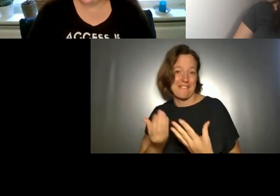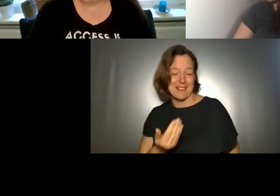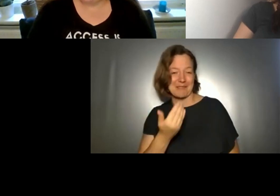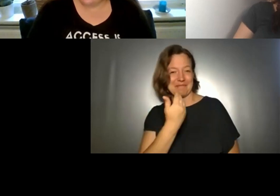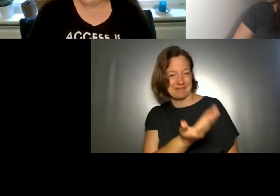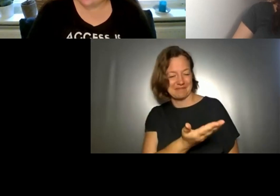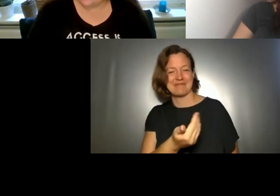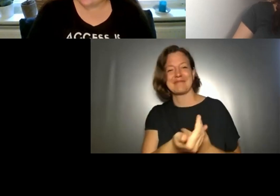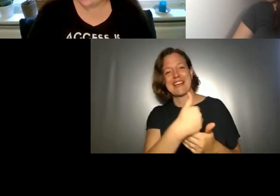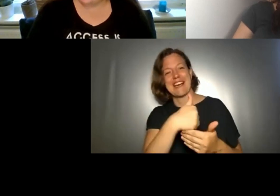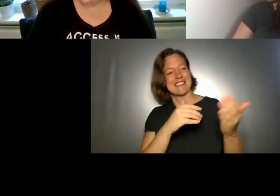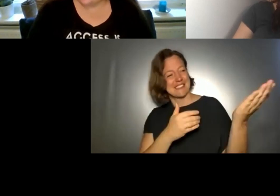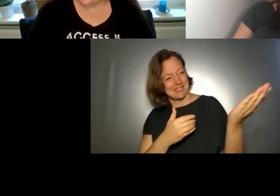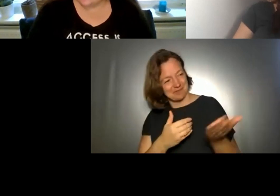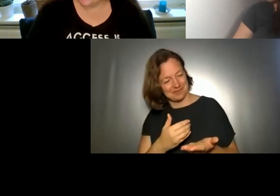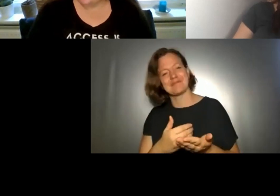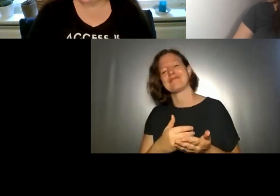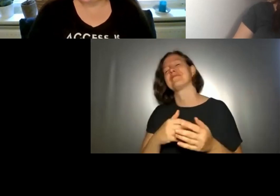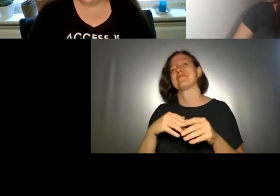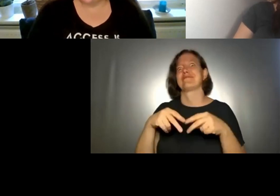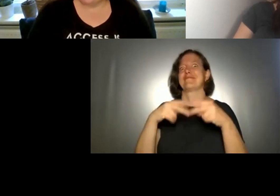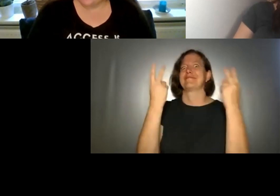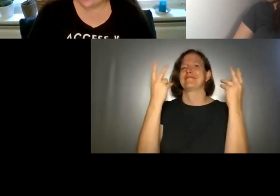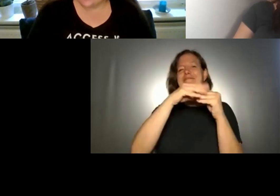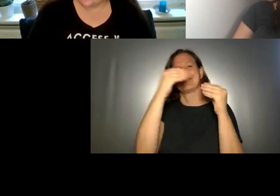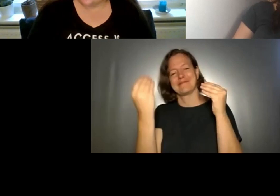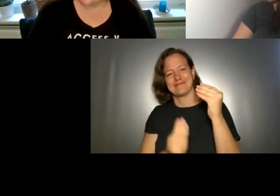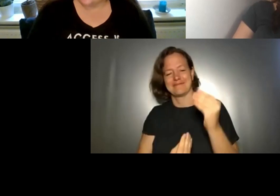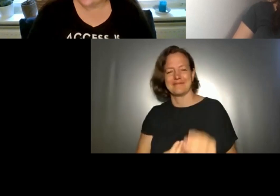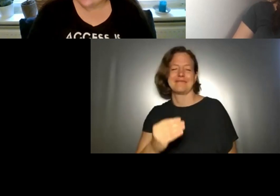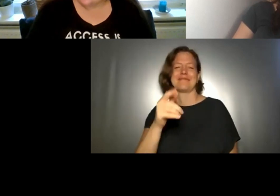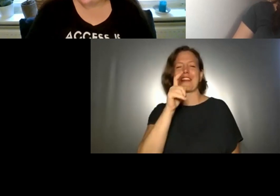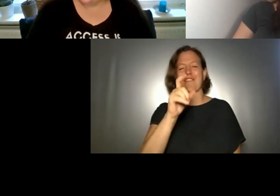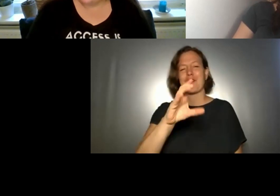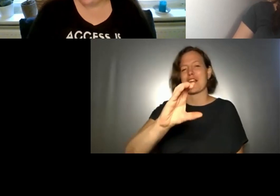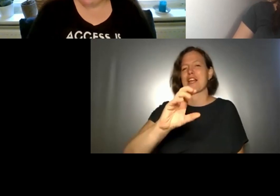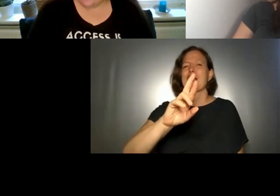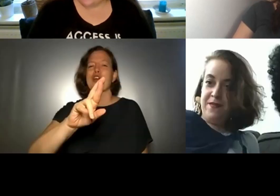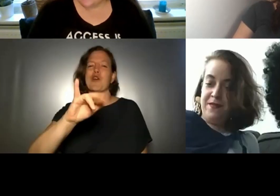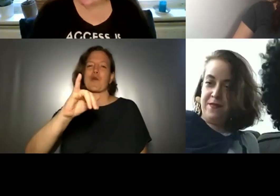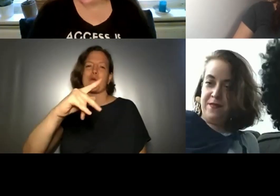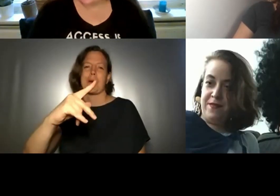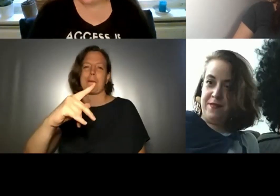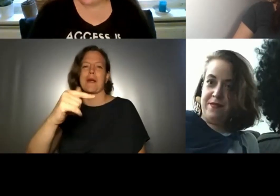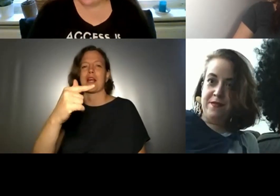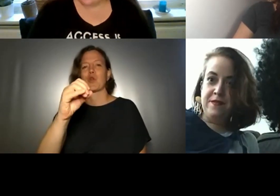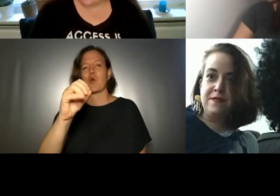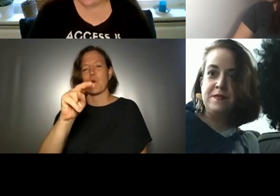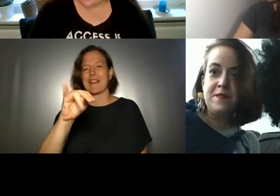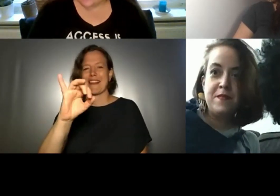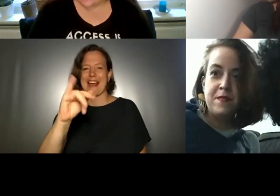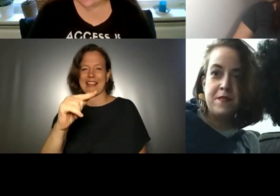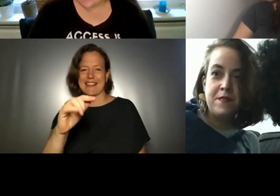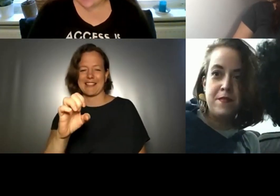the fabulous artists behind Criptonite, Nina Mühlemann and Edwin Ramirez.